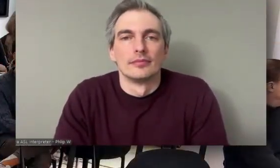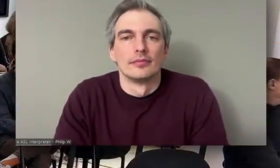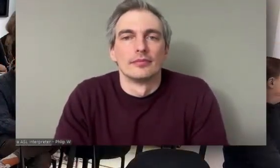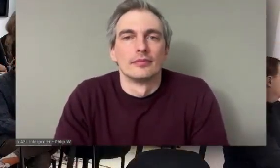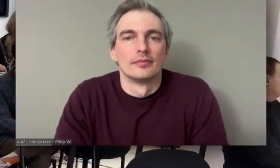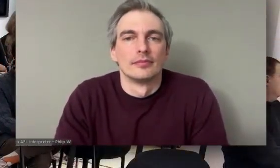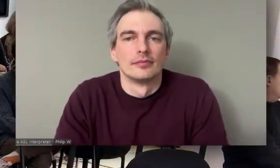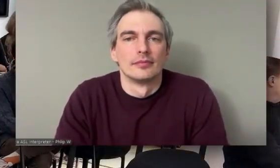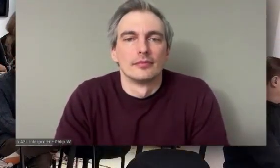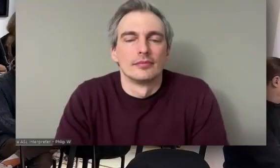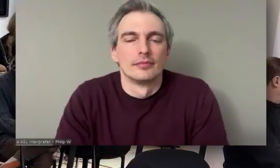I got